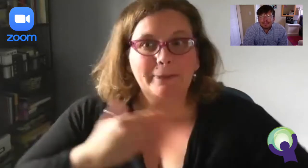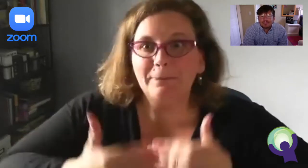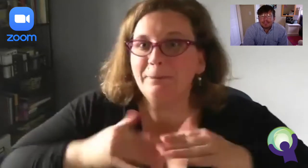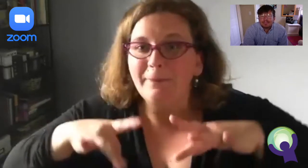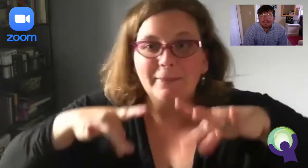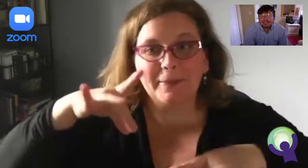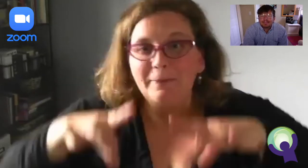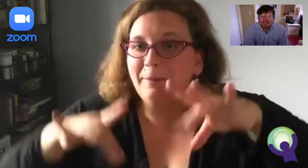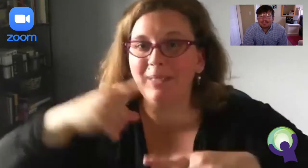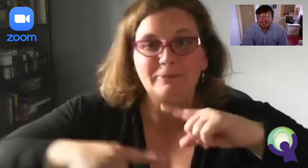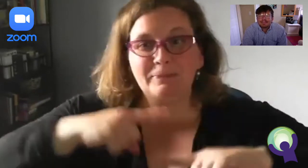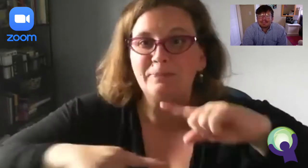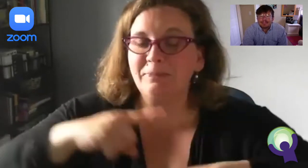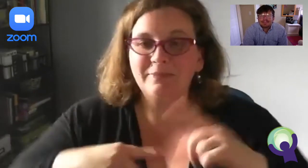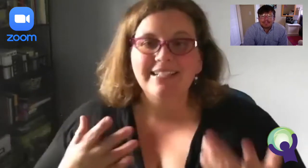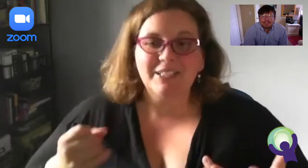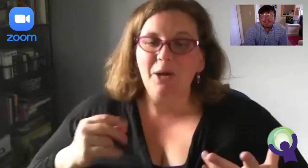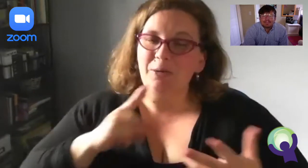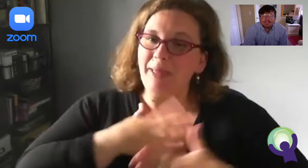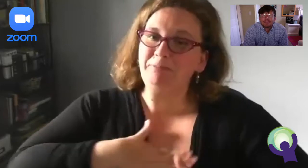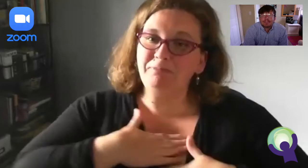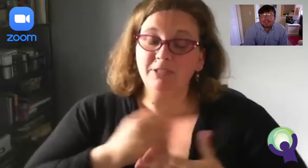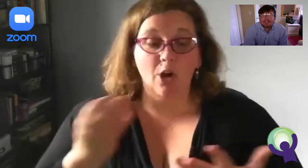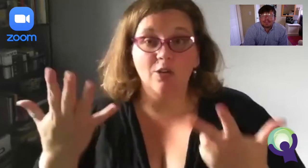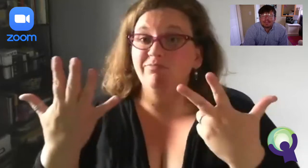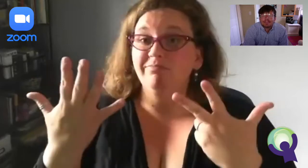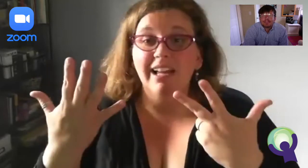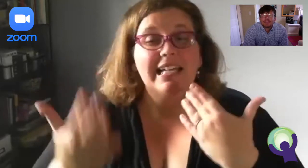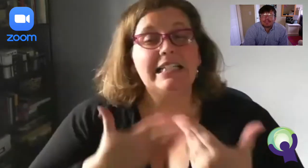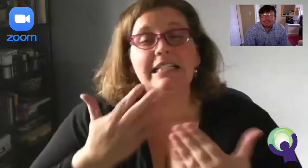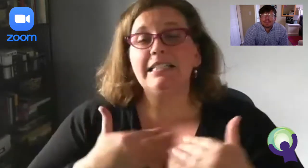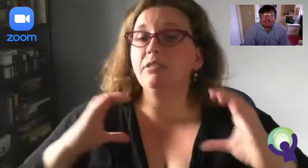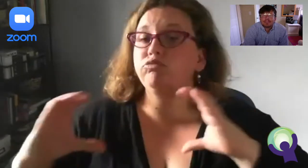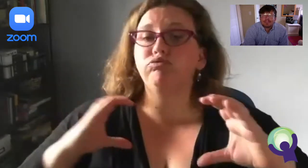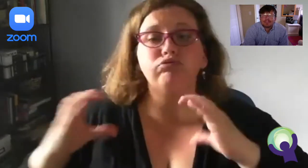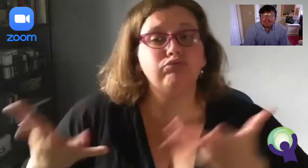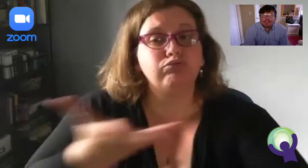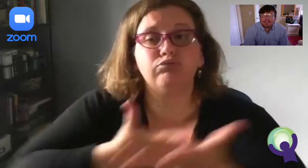hearing person is just started they started in january and they're learning sign language and picking it up along the way so